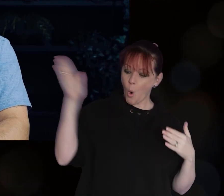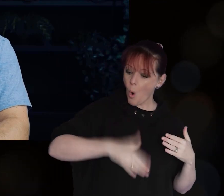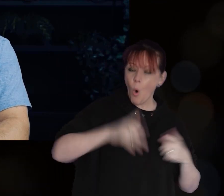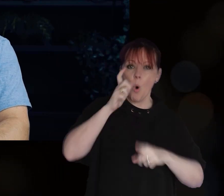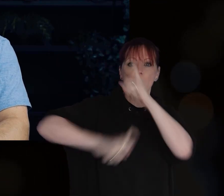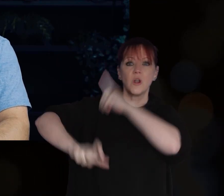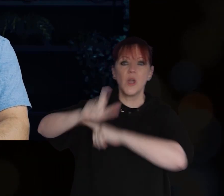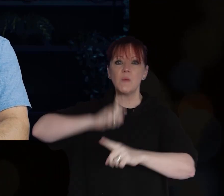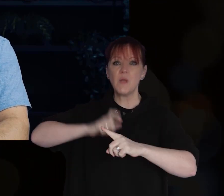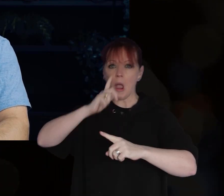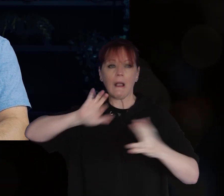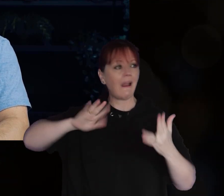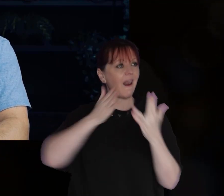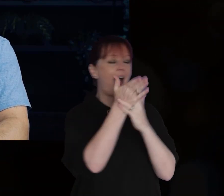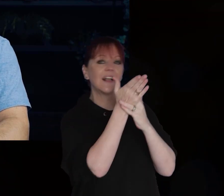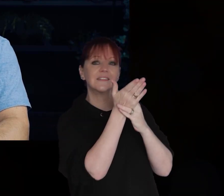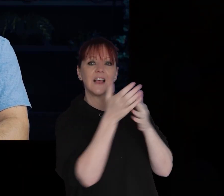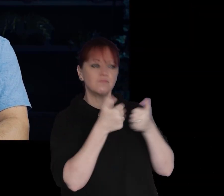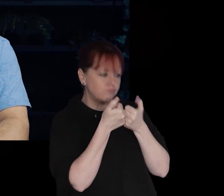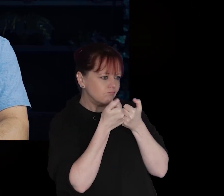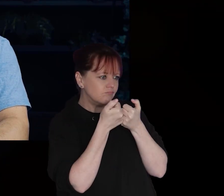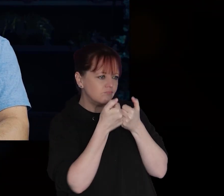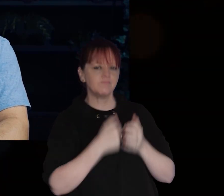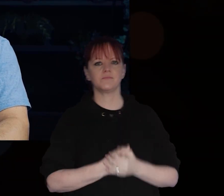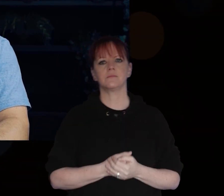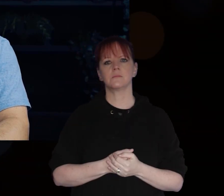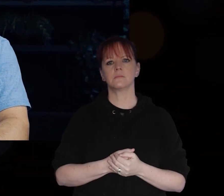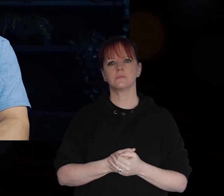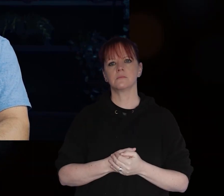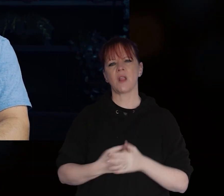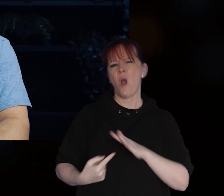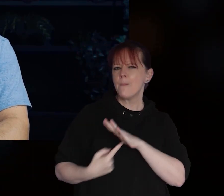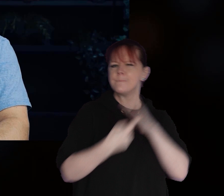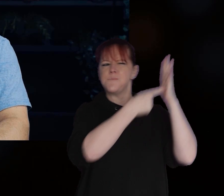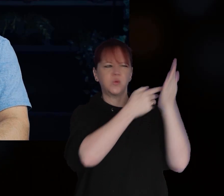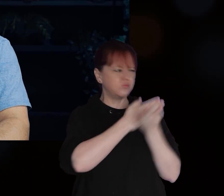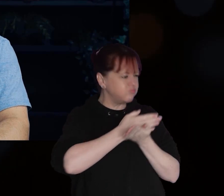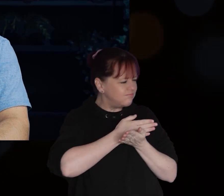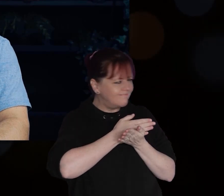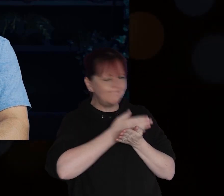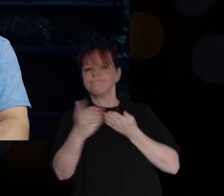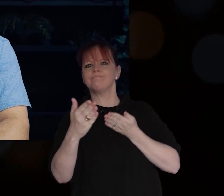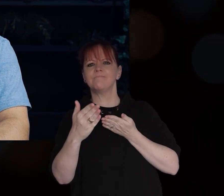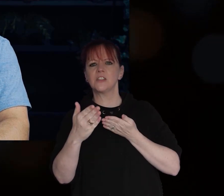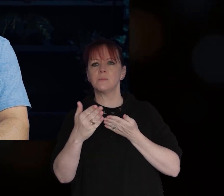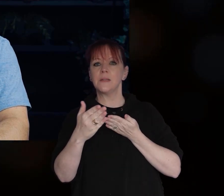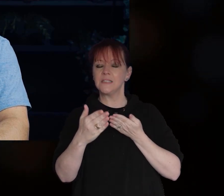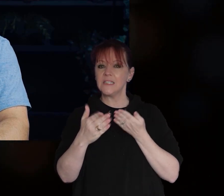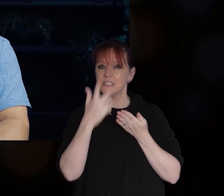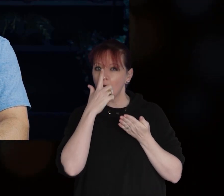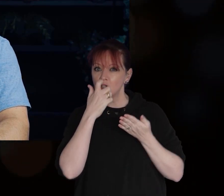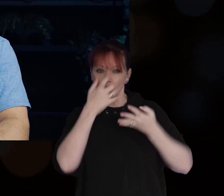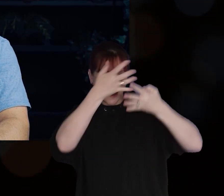We believe transparency around accessibility is incredibly important. So our full list of features is published on Ubisoft News.